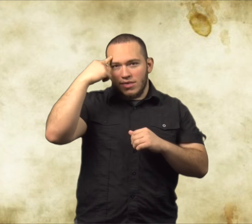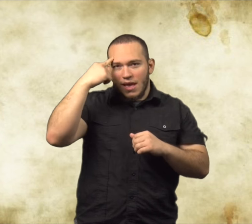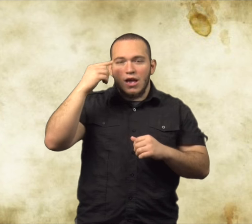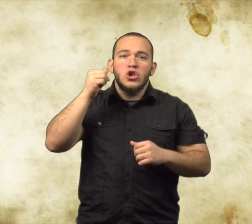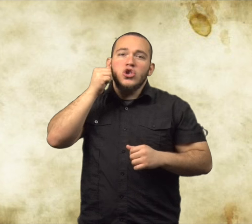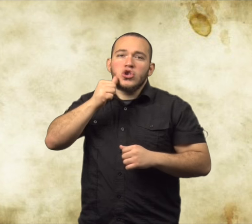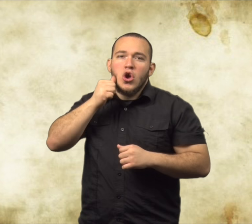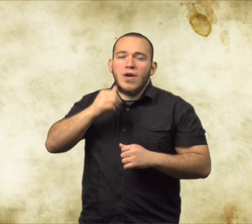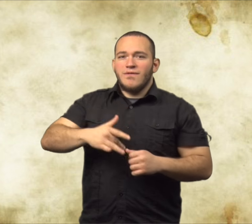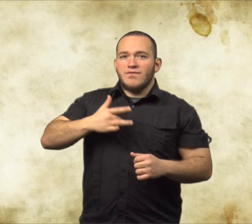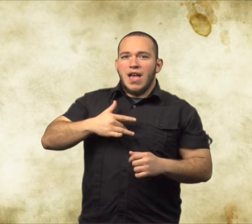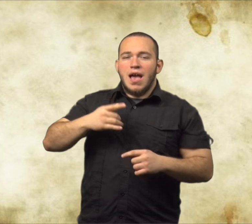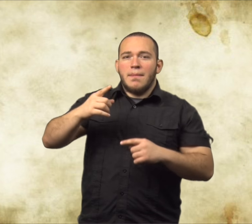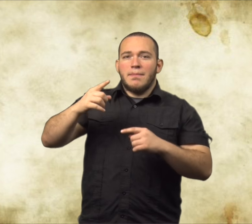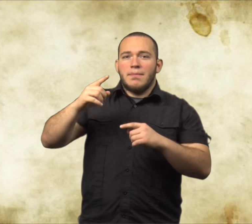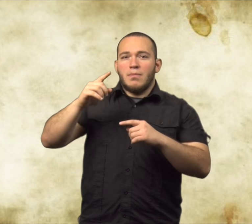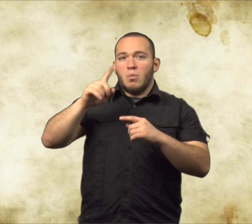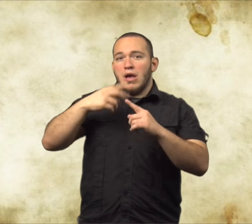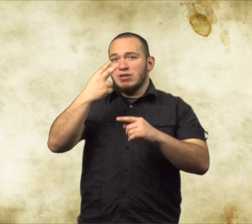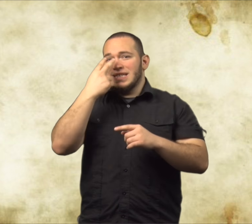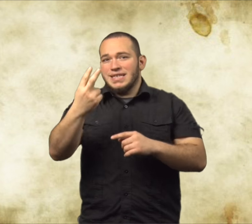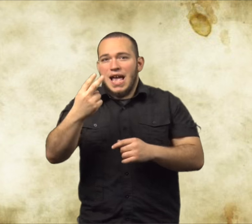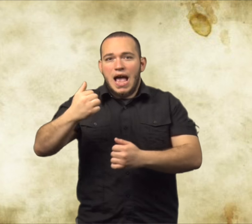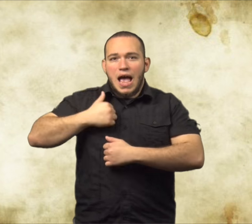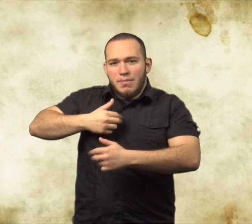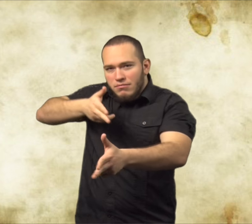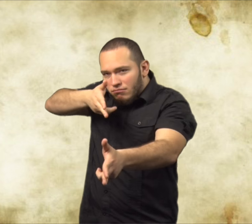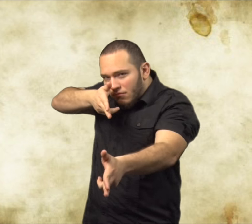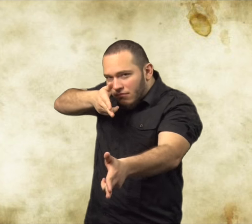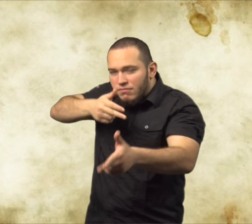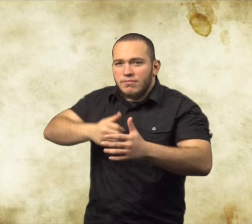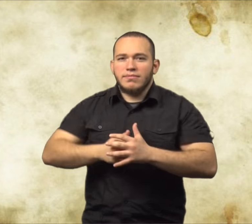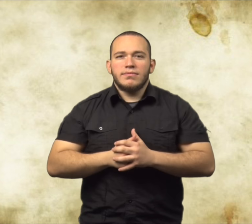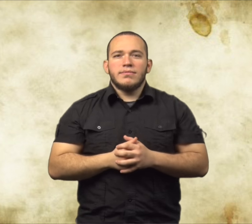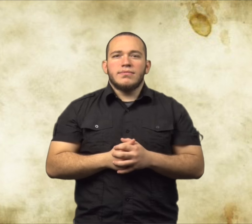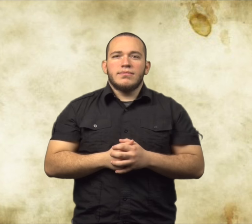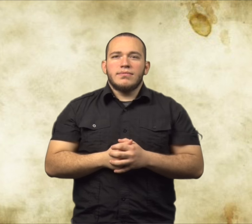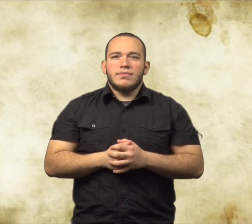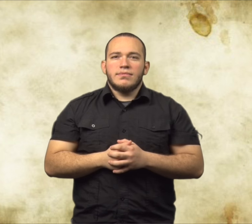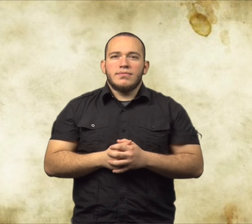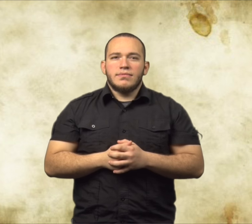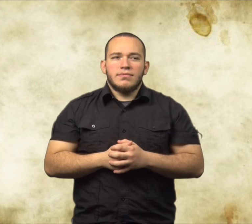How do you think the girl felt when she saw the soldier point the gun at her?